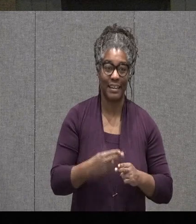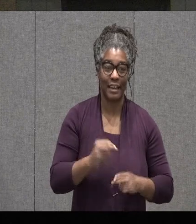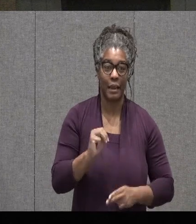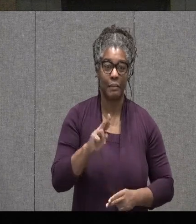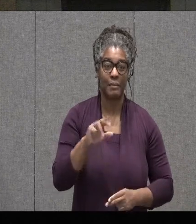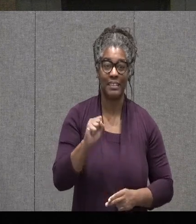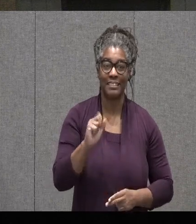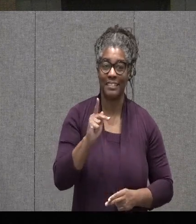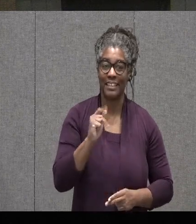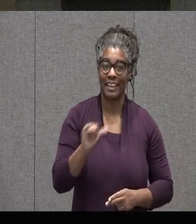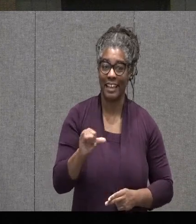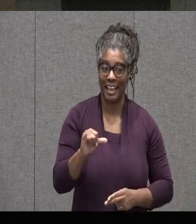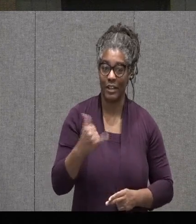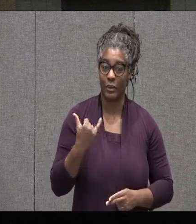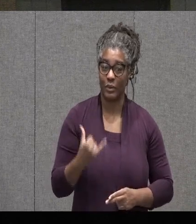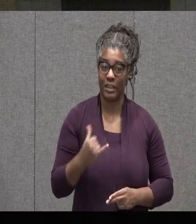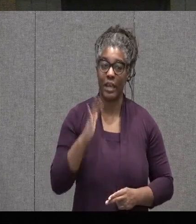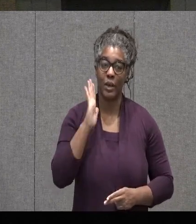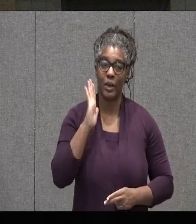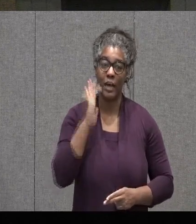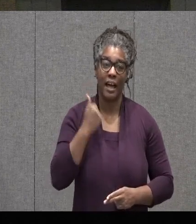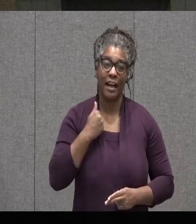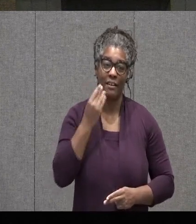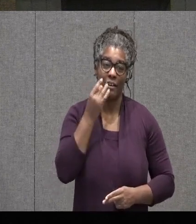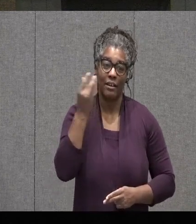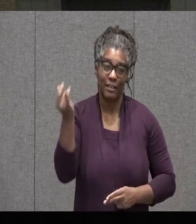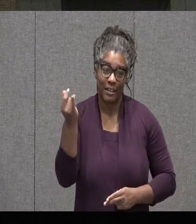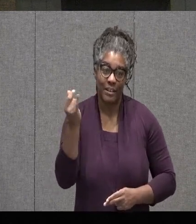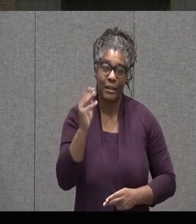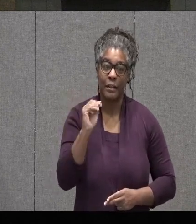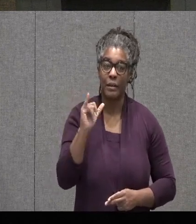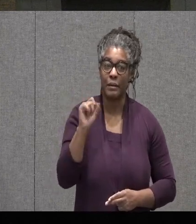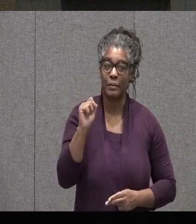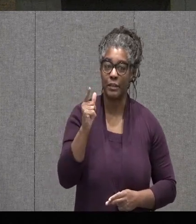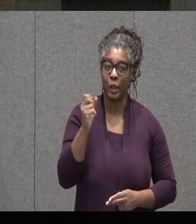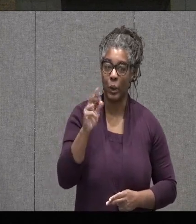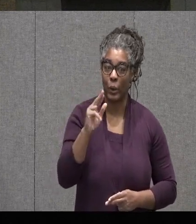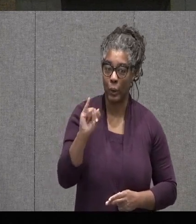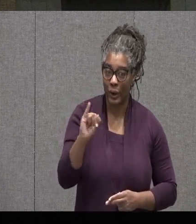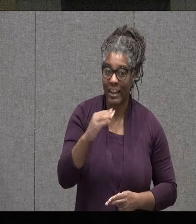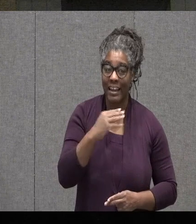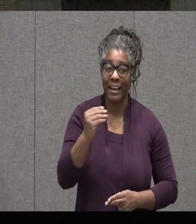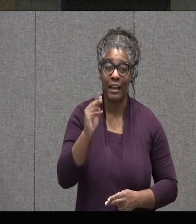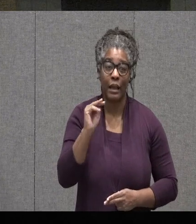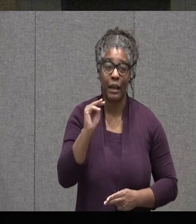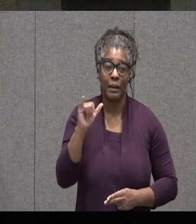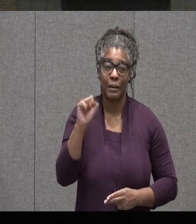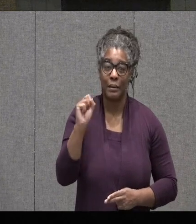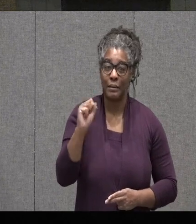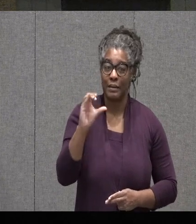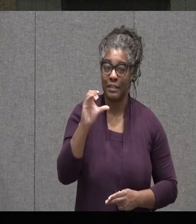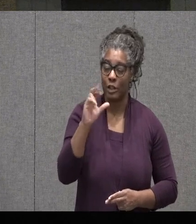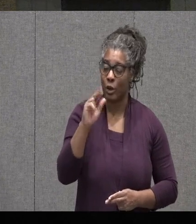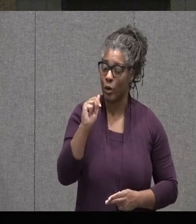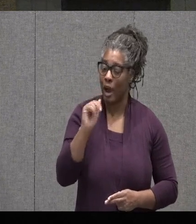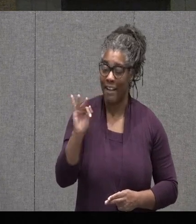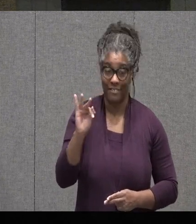by Ms Mays, Ms Laurie, and Ms Craft We've created an English Language Arts lesson for you